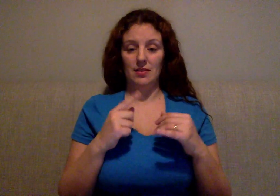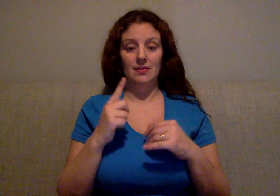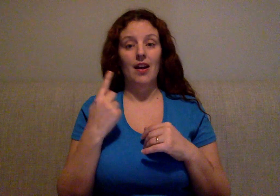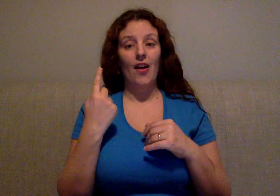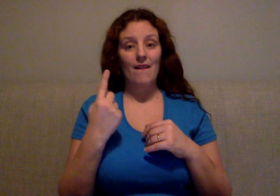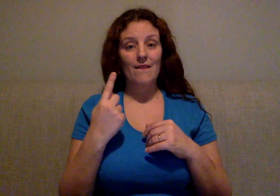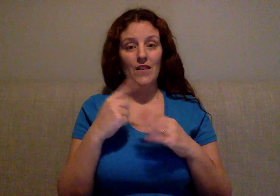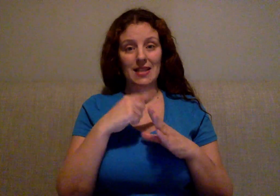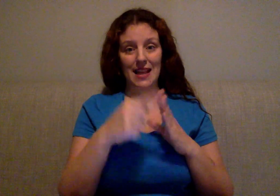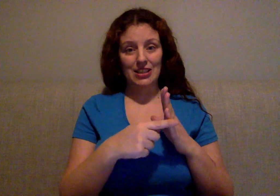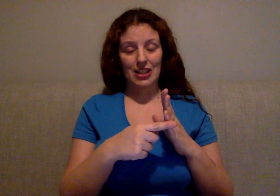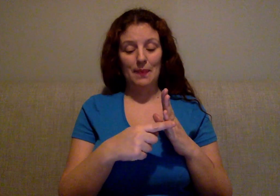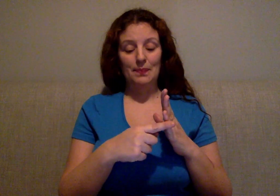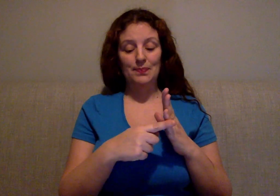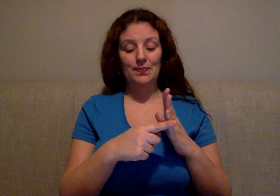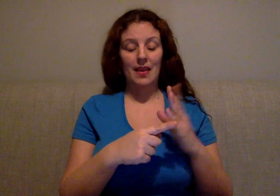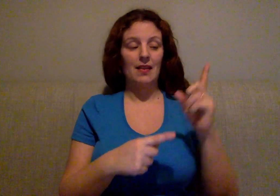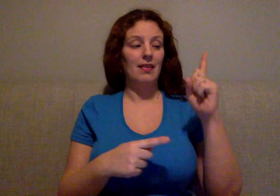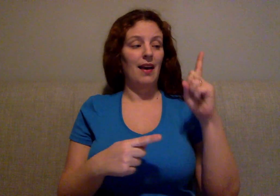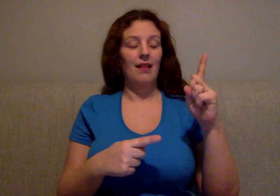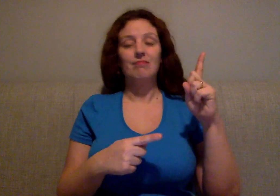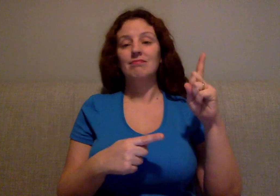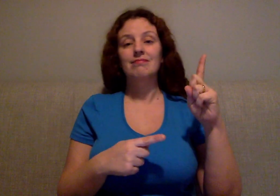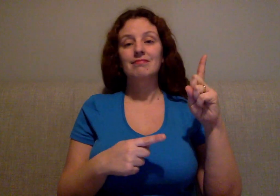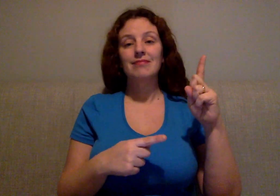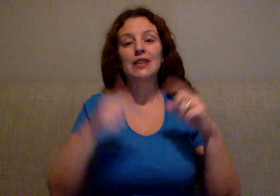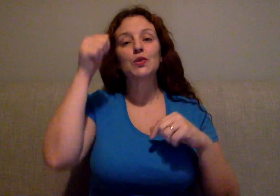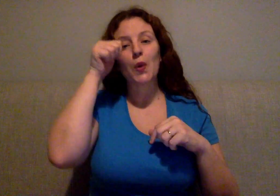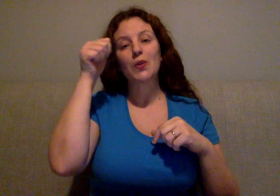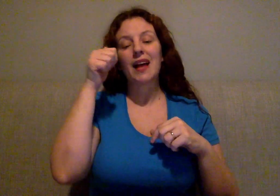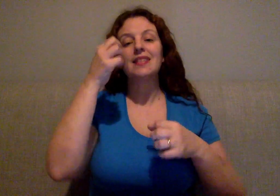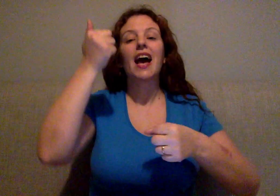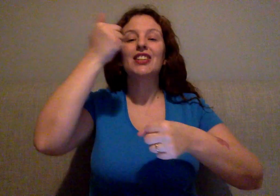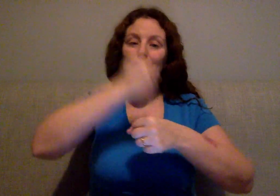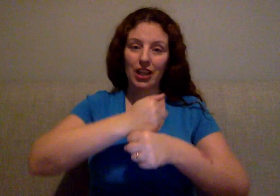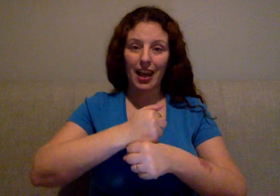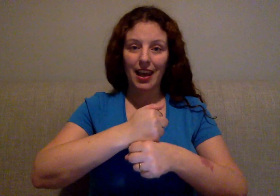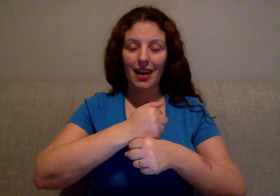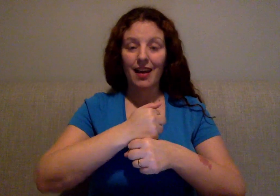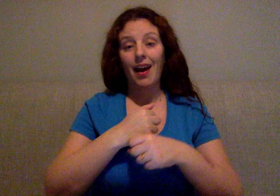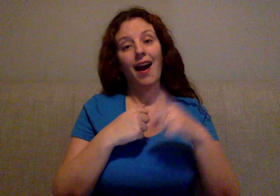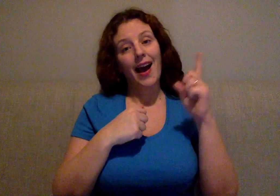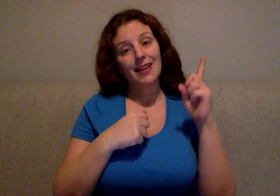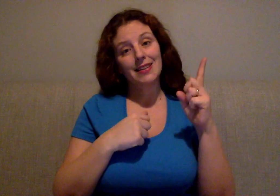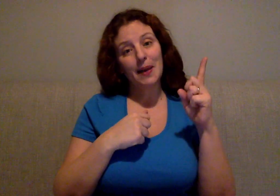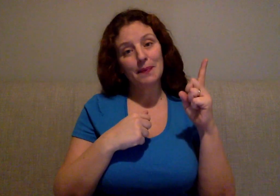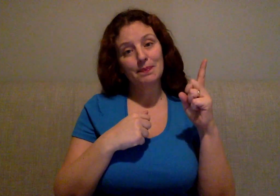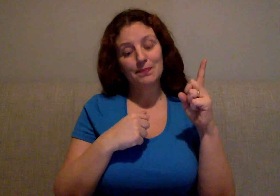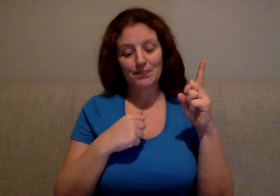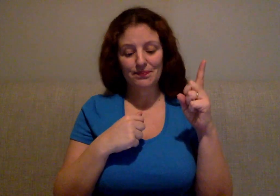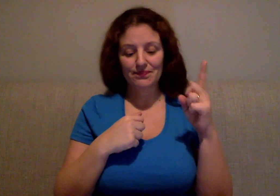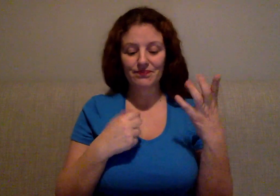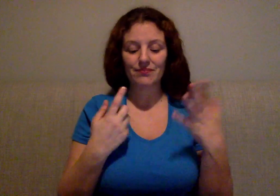First handshape, it's known as a "G" hand.